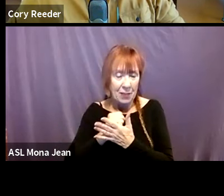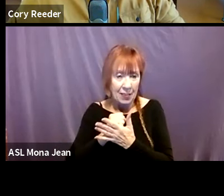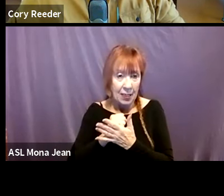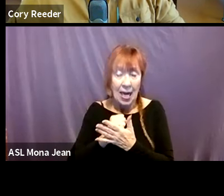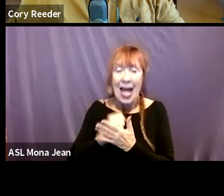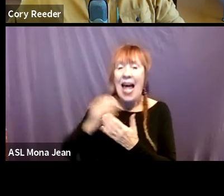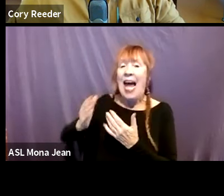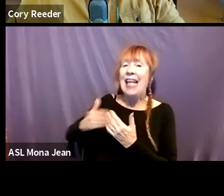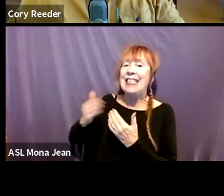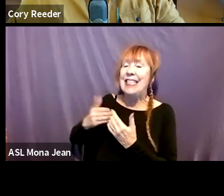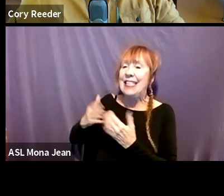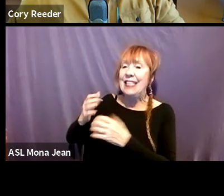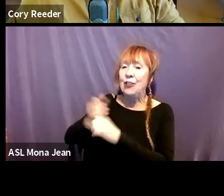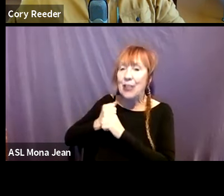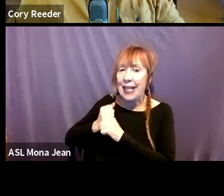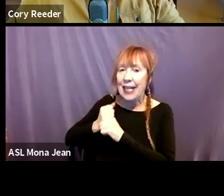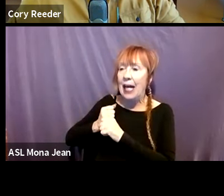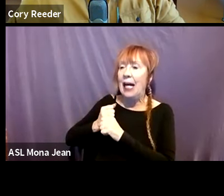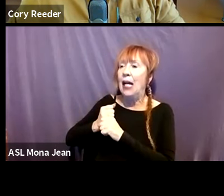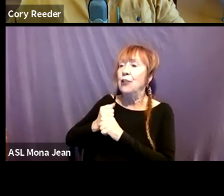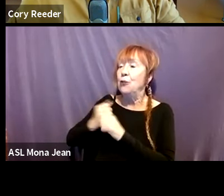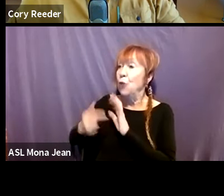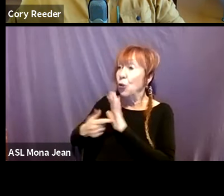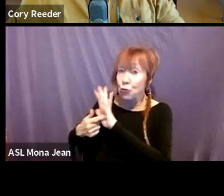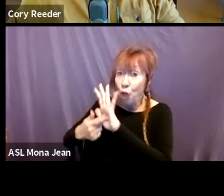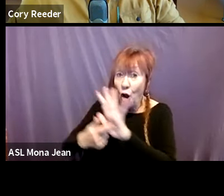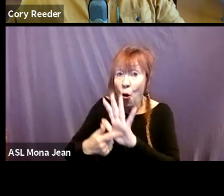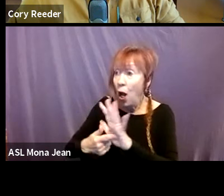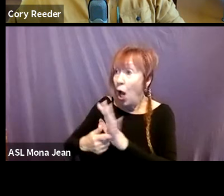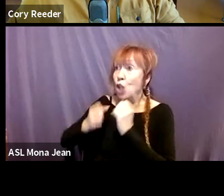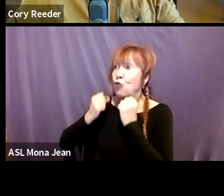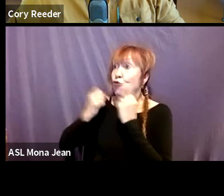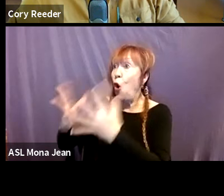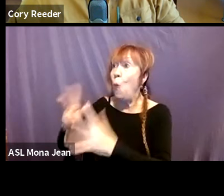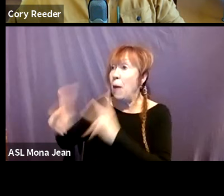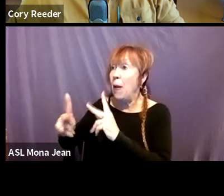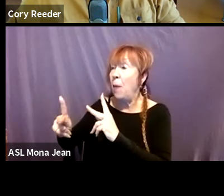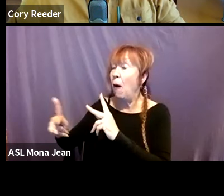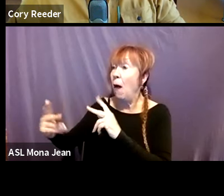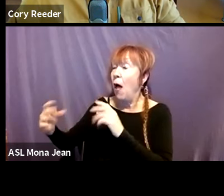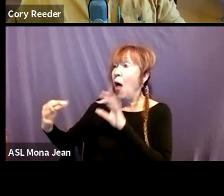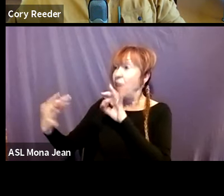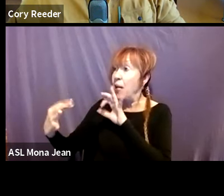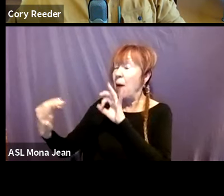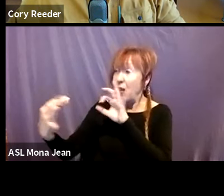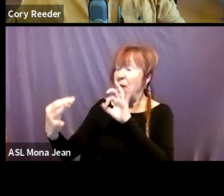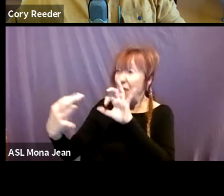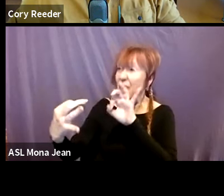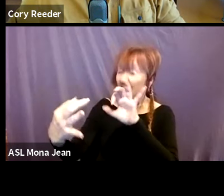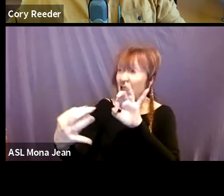just too many people. And I think what's better, is to find the people